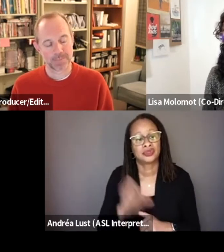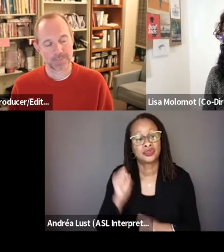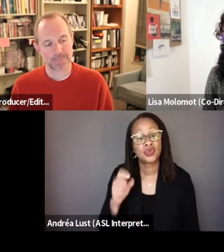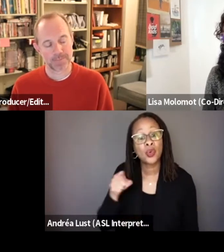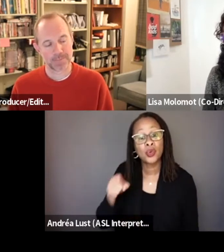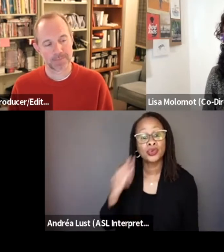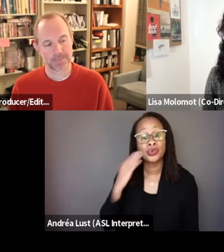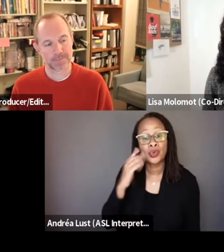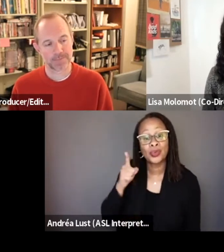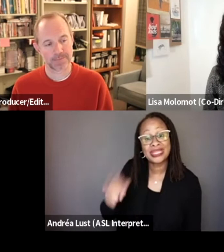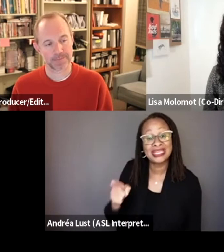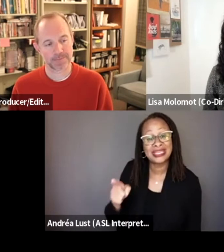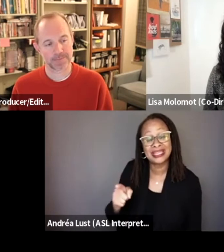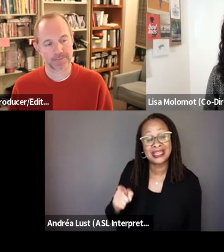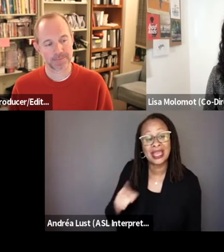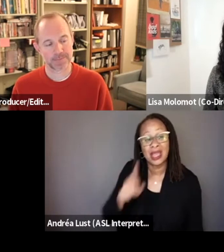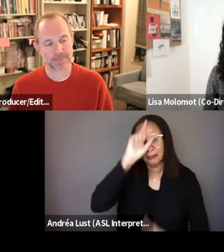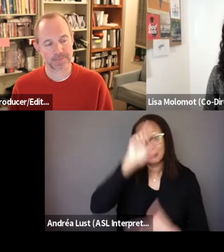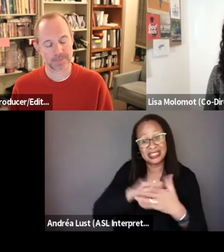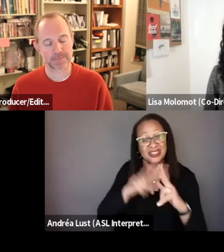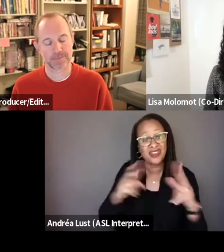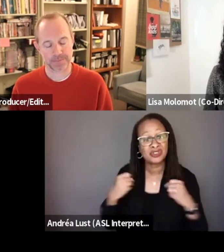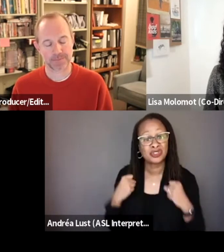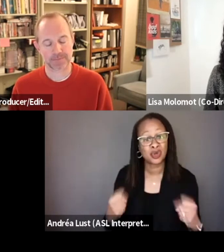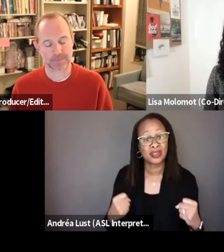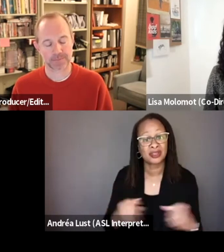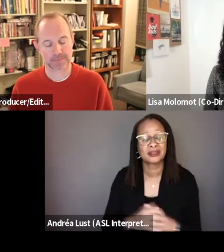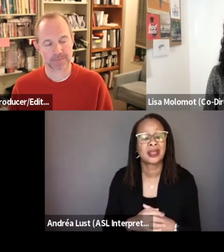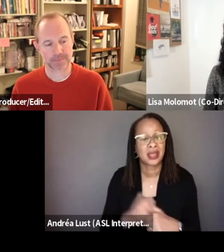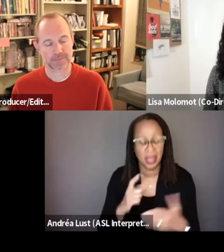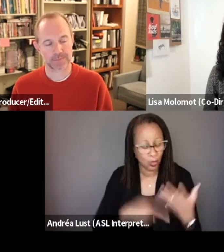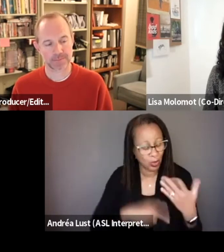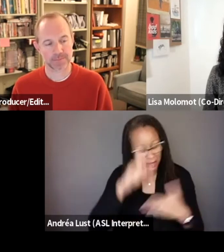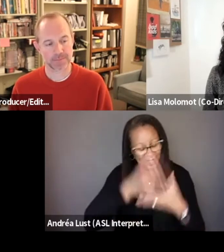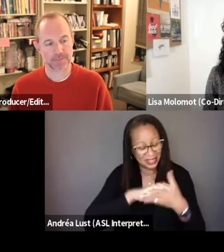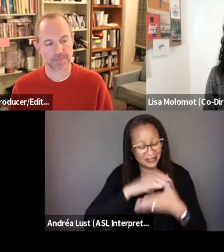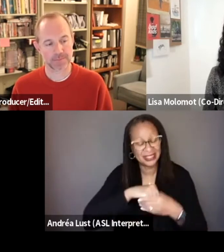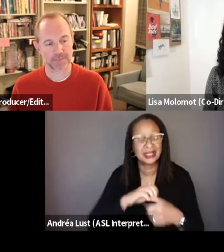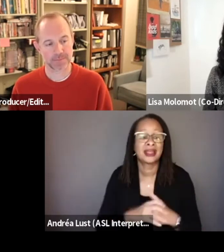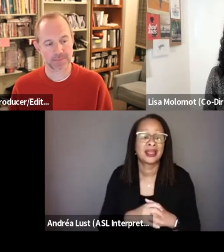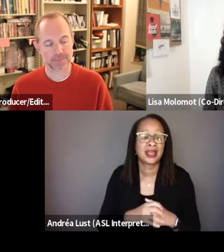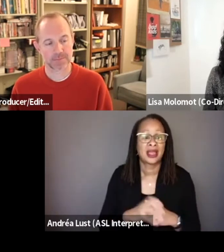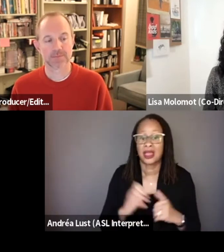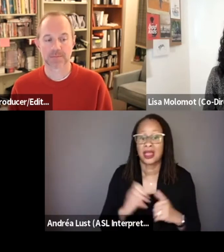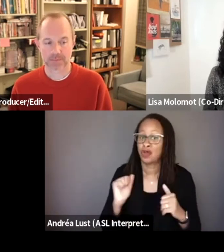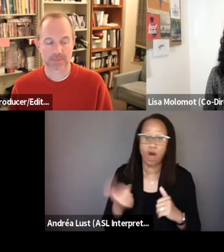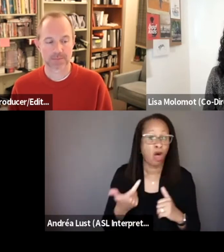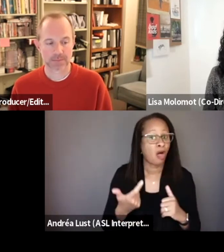he believes very strongly in what he believes, and so in all of the rest of the Texas Border Volunteers as well.